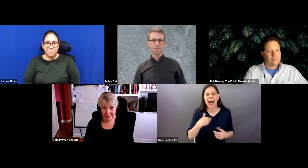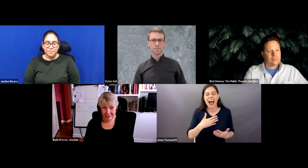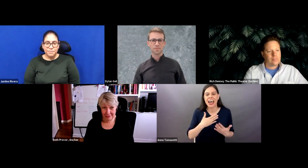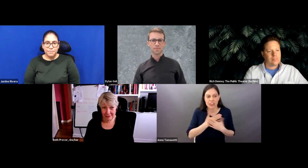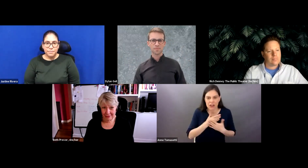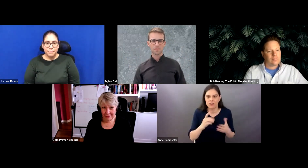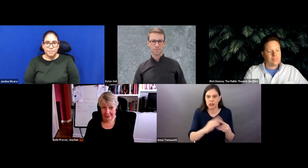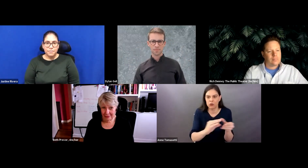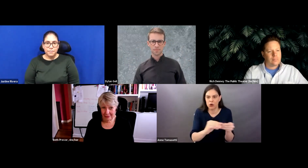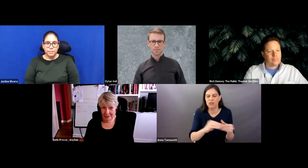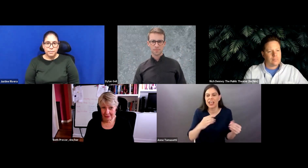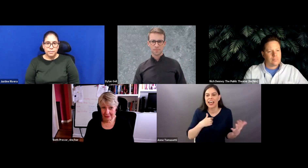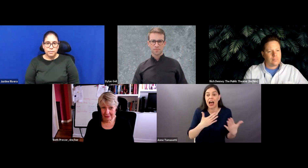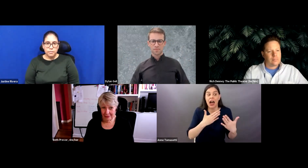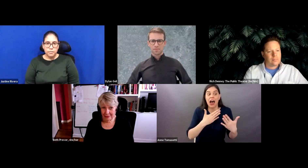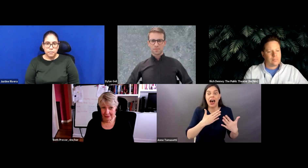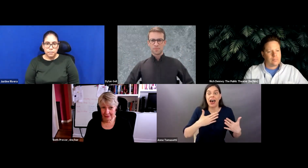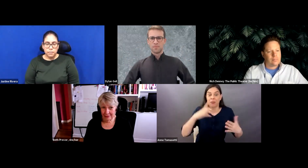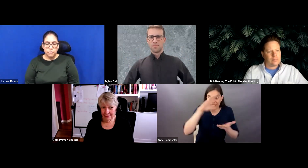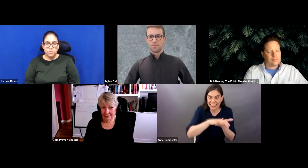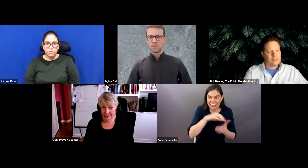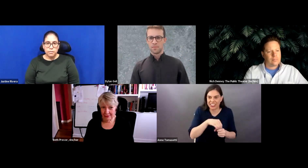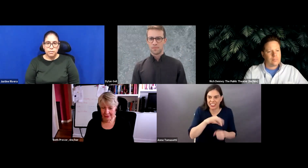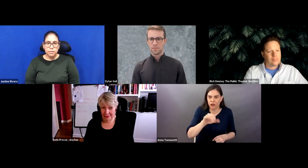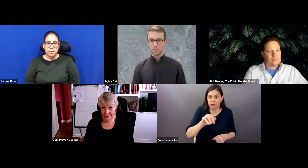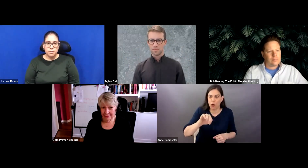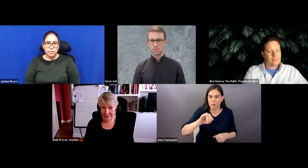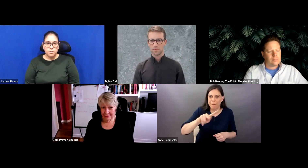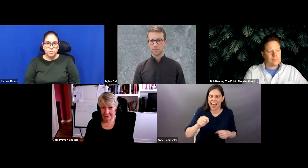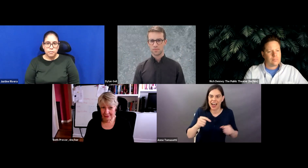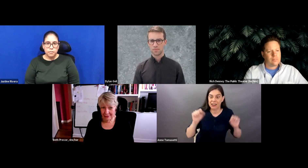at the time, and that did impact me and inspire me. But what I